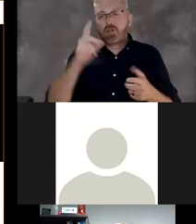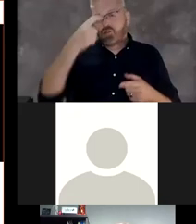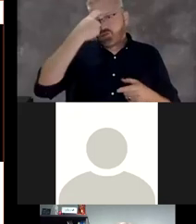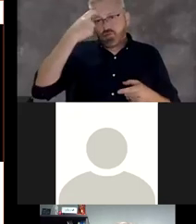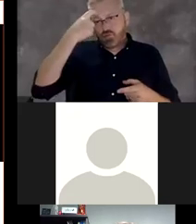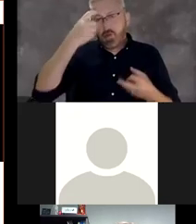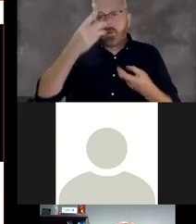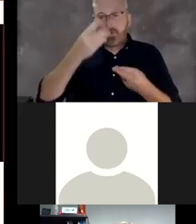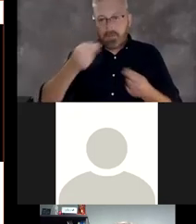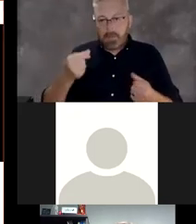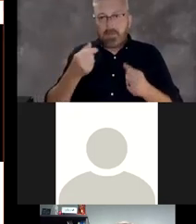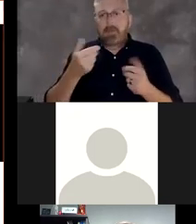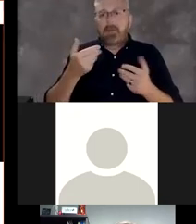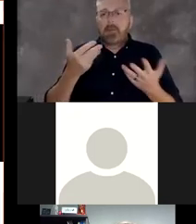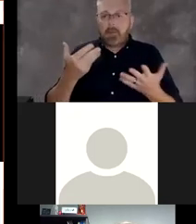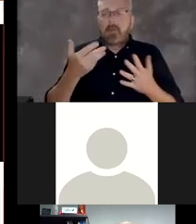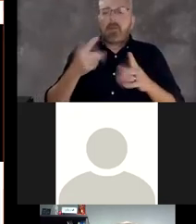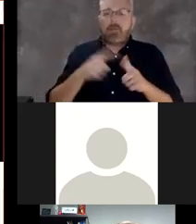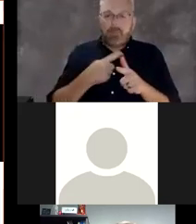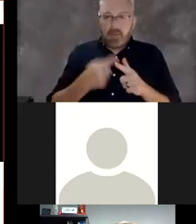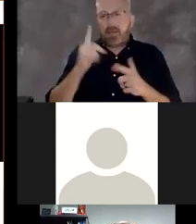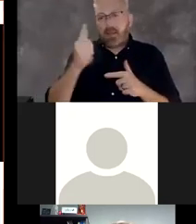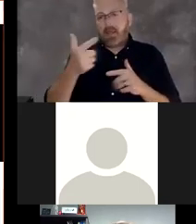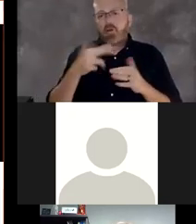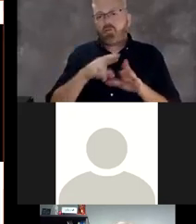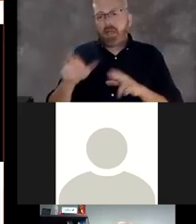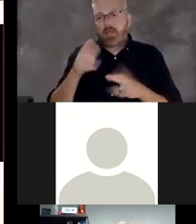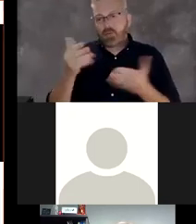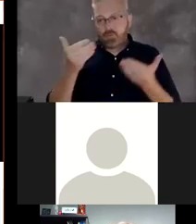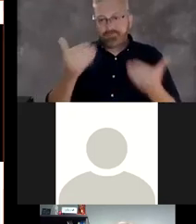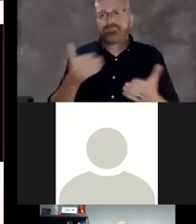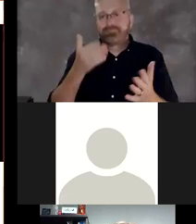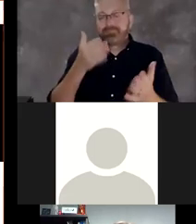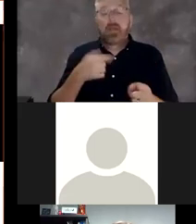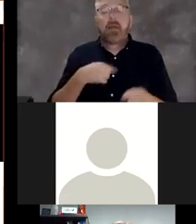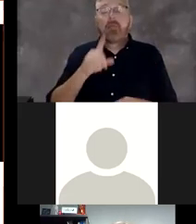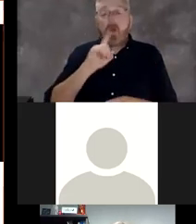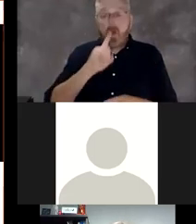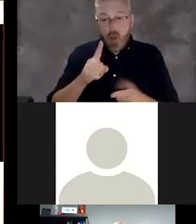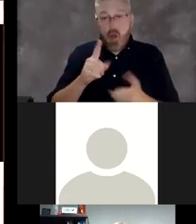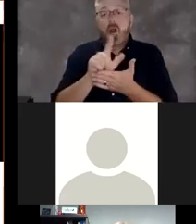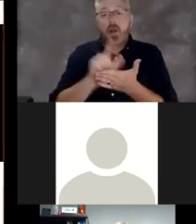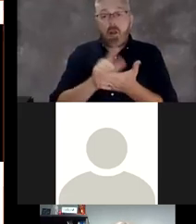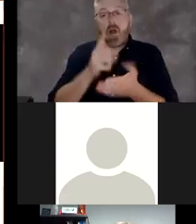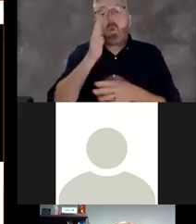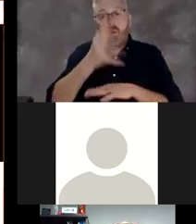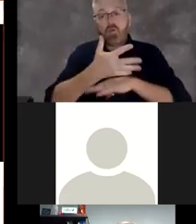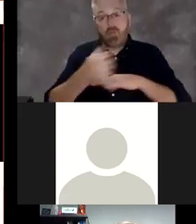ABUSE THAT THEY HAVE EXPERIENCED. THERE ARE STATUTES OF LIMITATION FOR THE CRIMES WE TALKED ABOUT